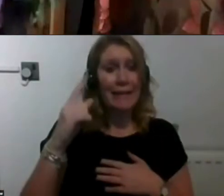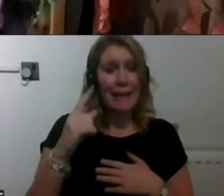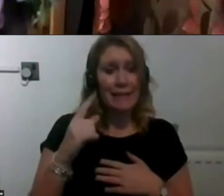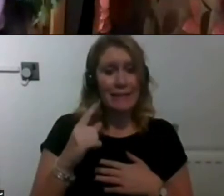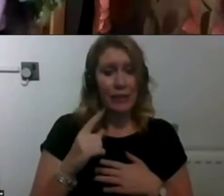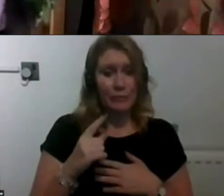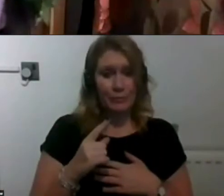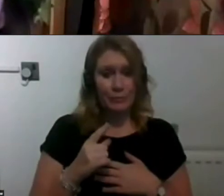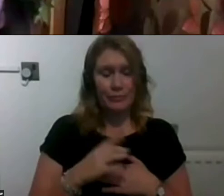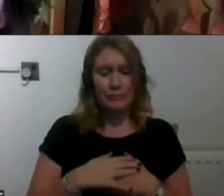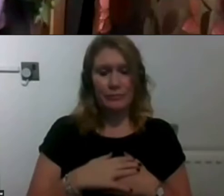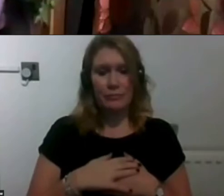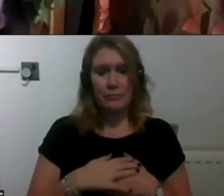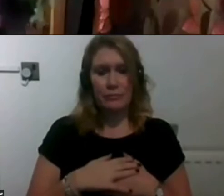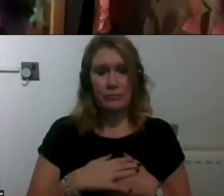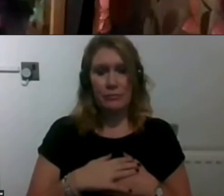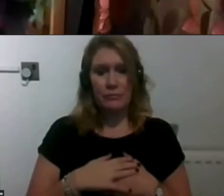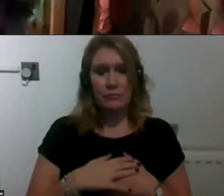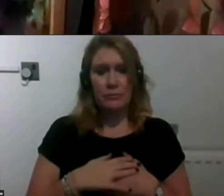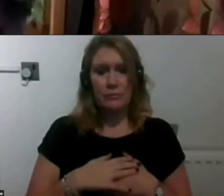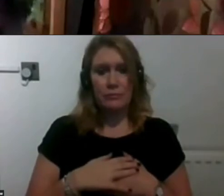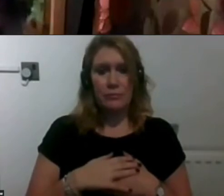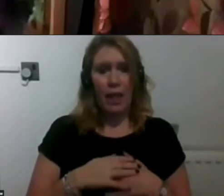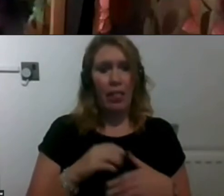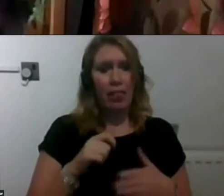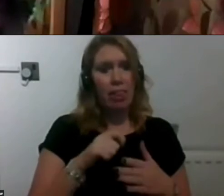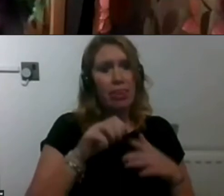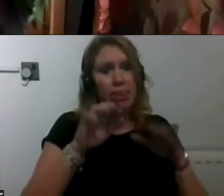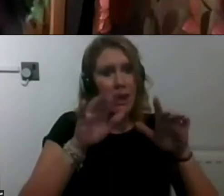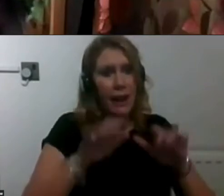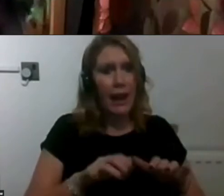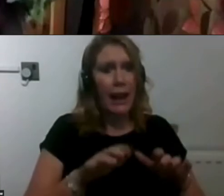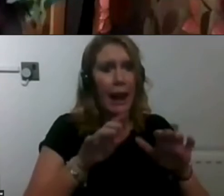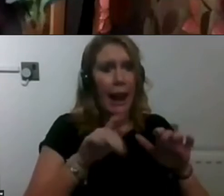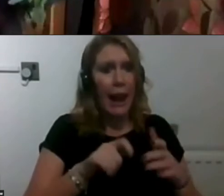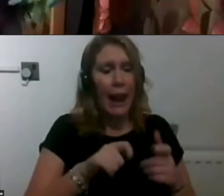The clerical troupe, came padding along, Riding sturdy steeds, on trodden path long.